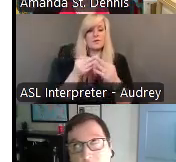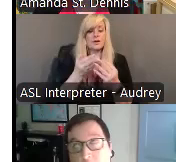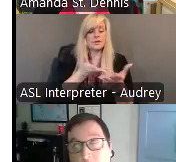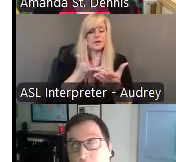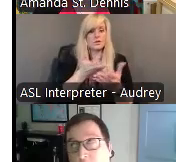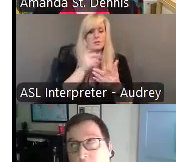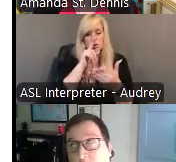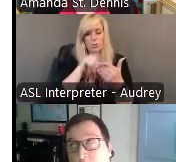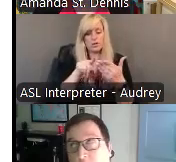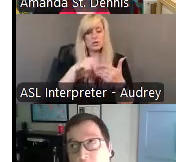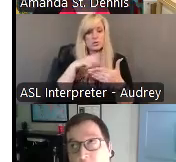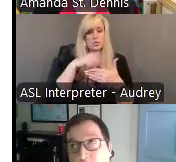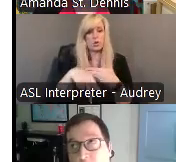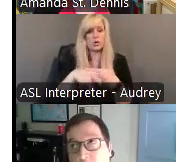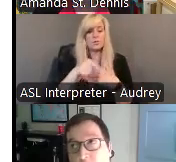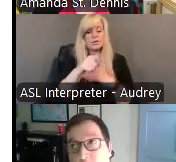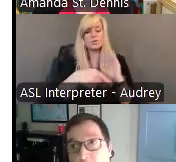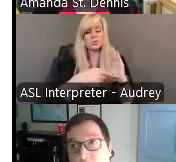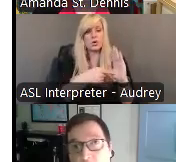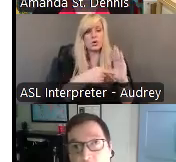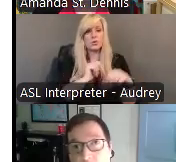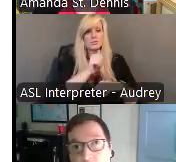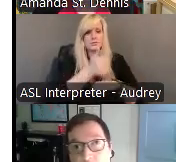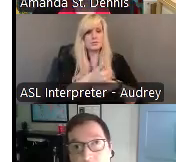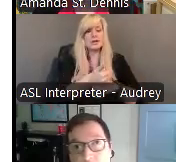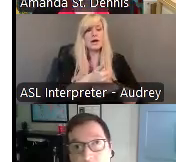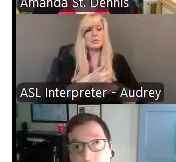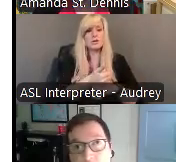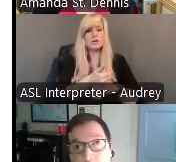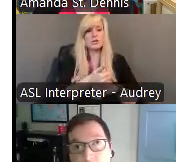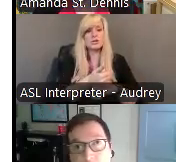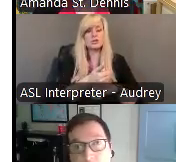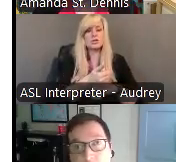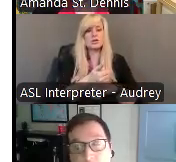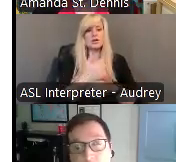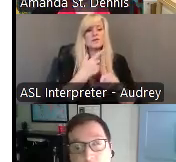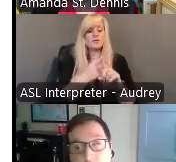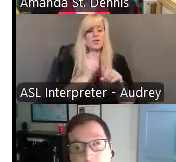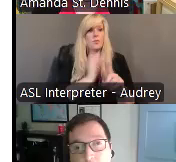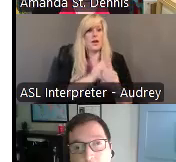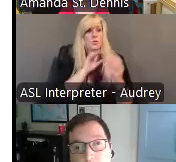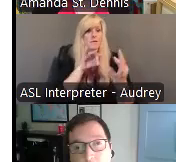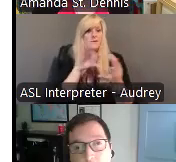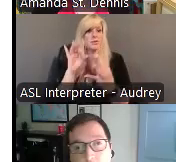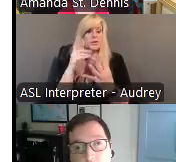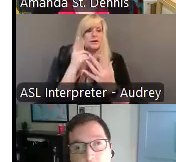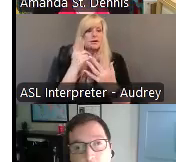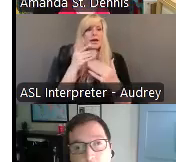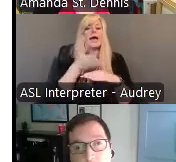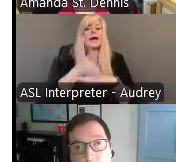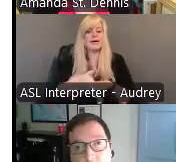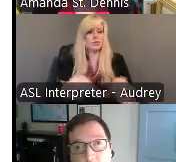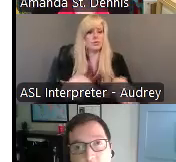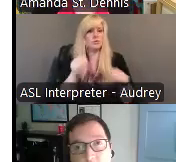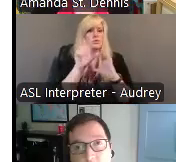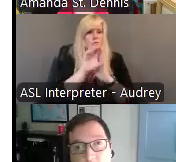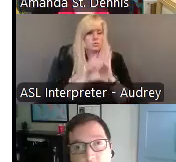a role that was created based off of our feedback from taking the course and it also kind of came